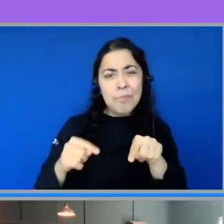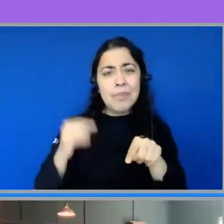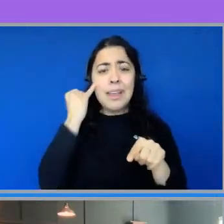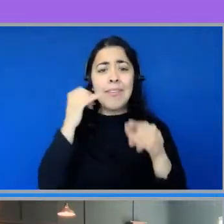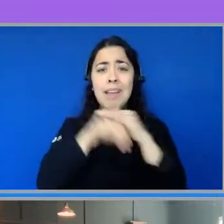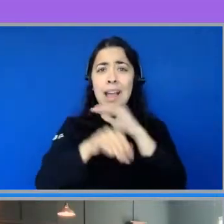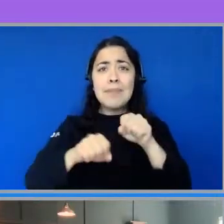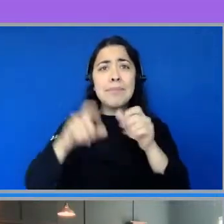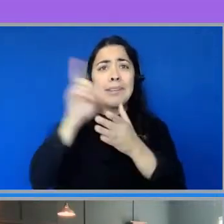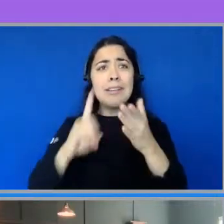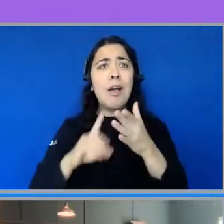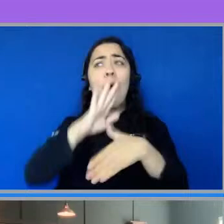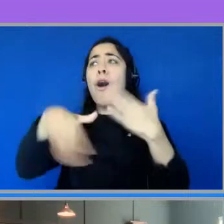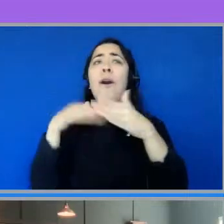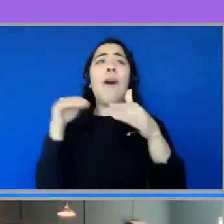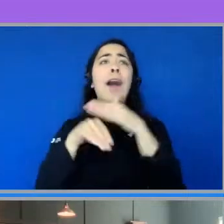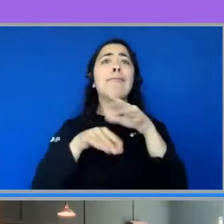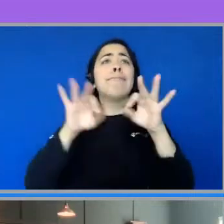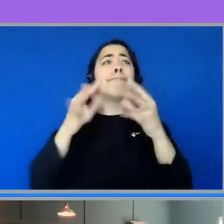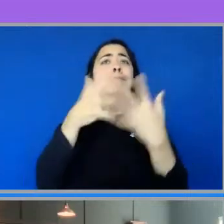information. That would truly be wonderful to be out of a job,